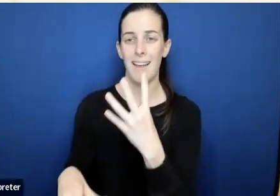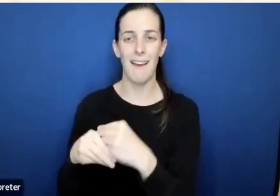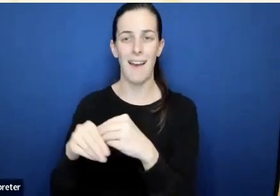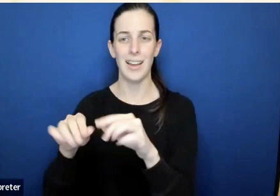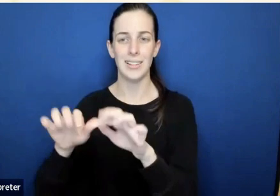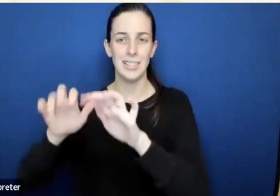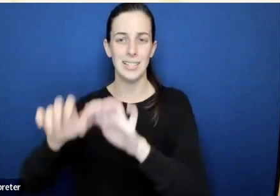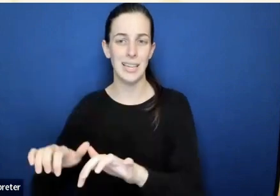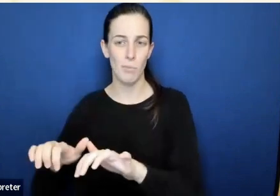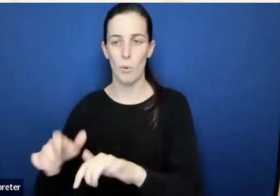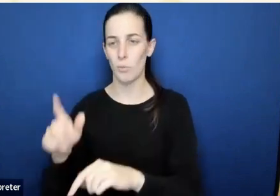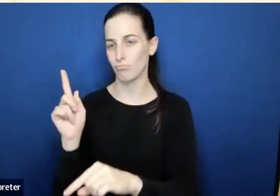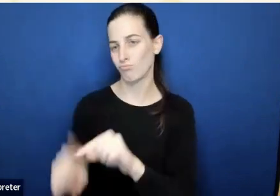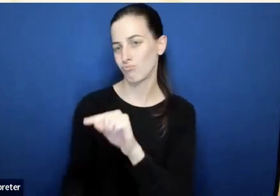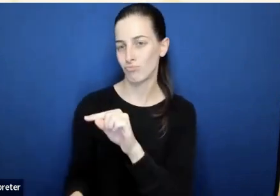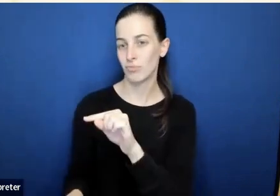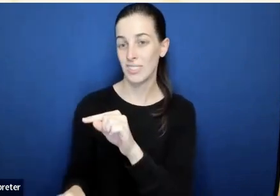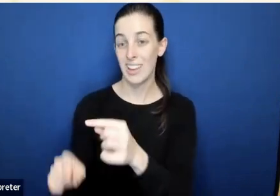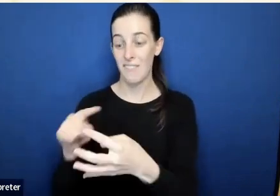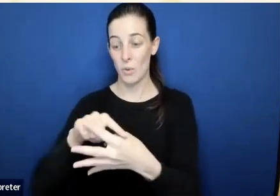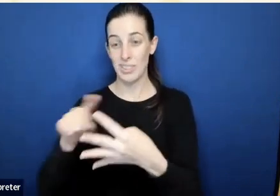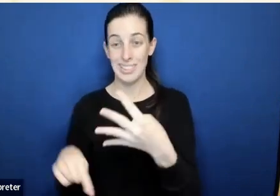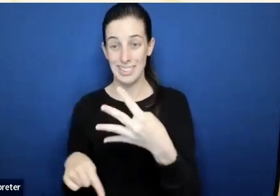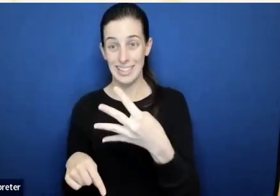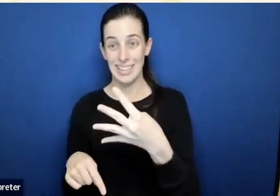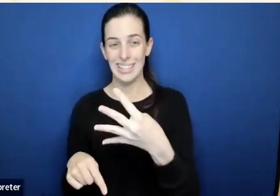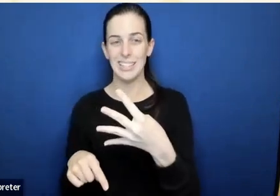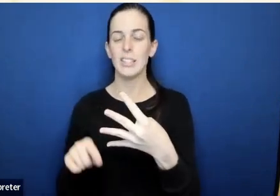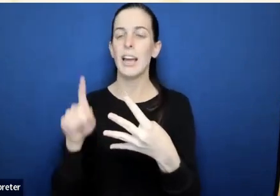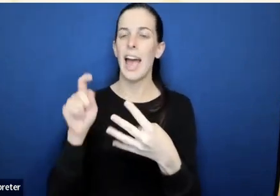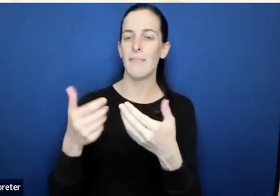For adding these features, the author has to use scripts and CSS.